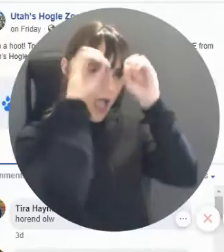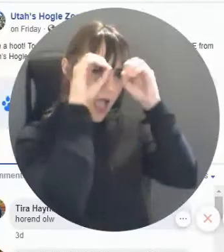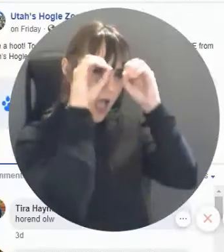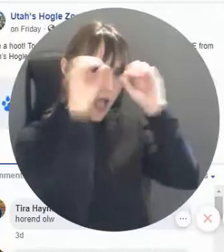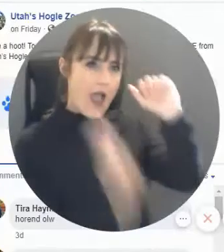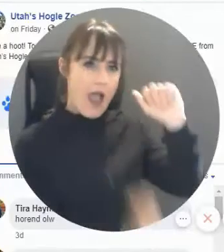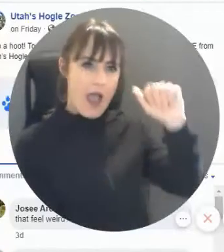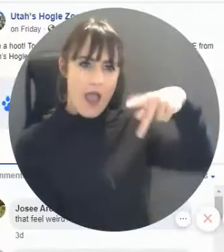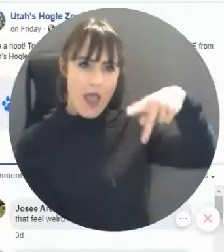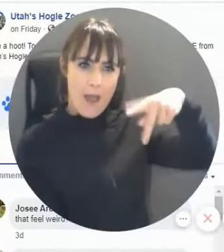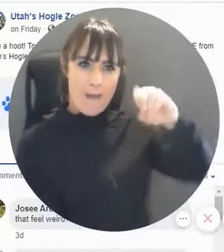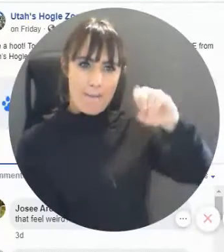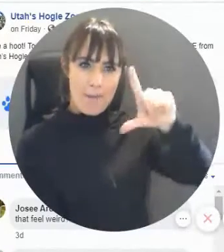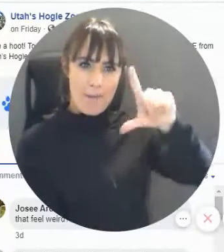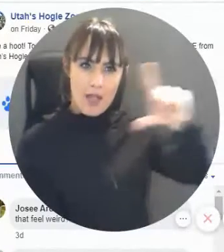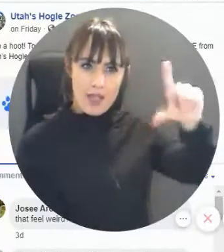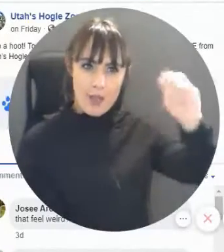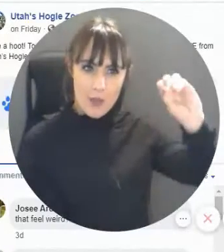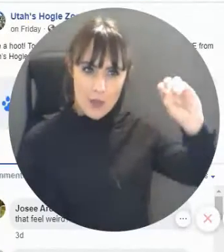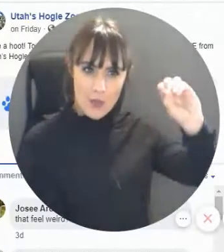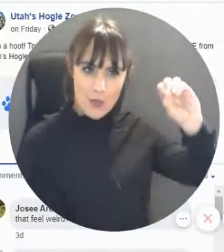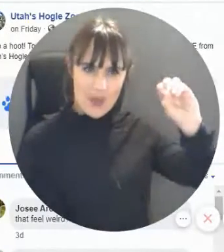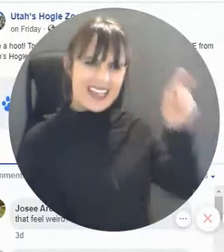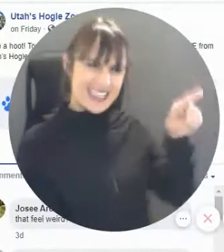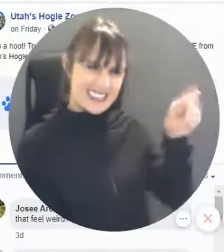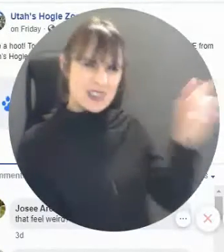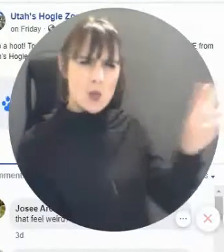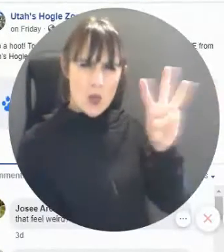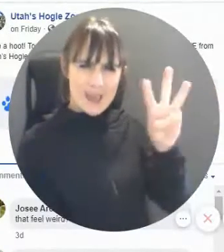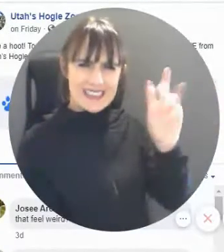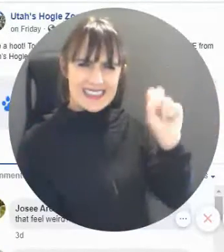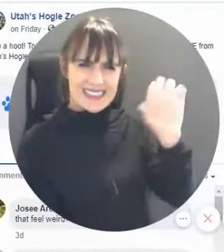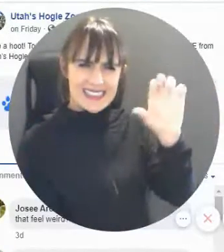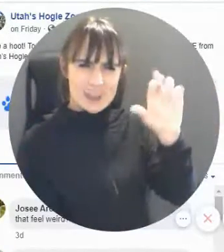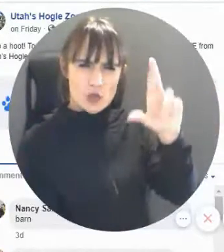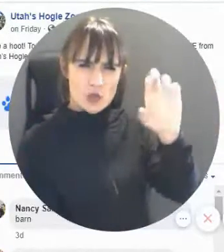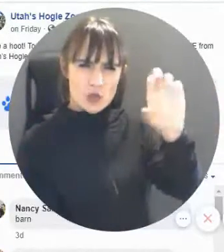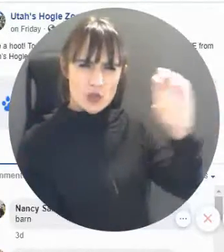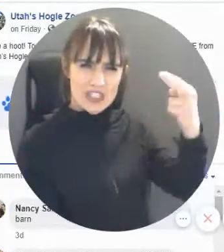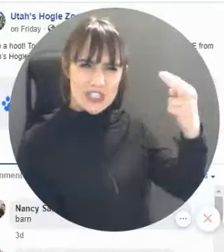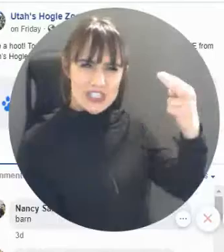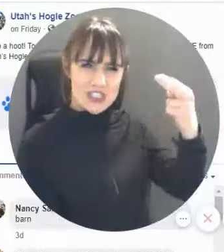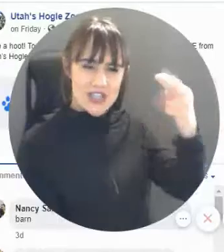Autumn: So, Apollo is a western screech owl. Brad: Thor. (Other voice): Great horned owl.